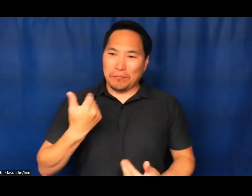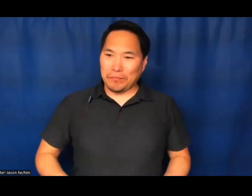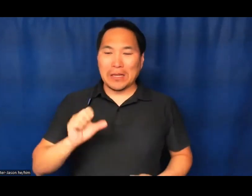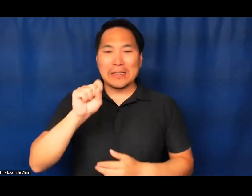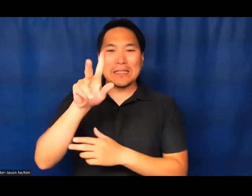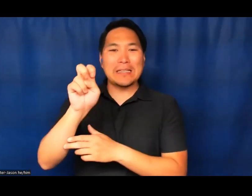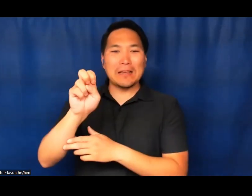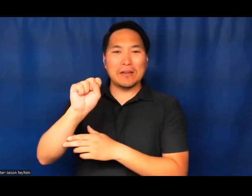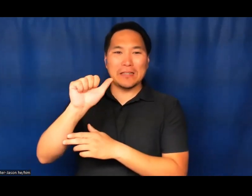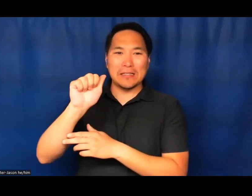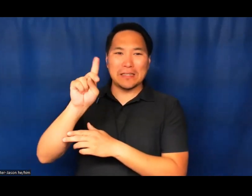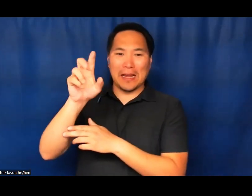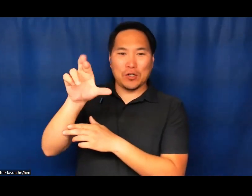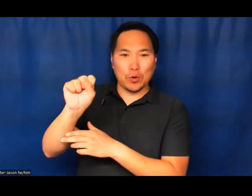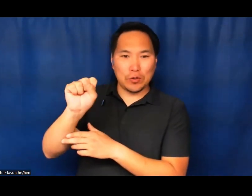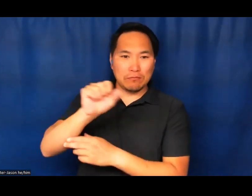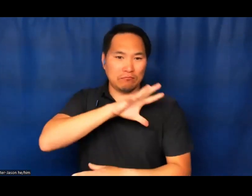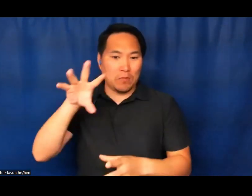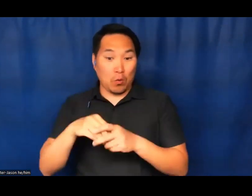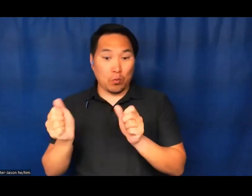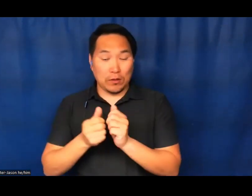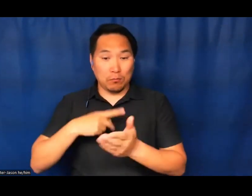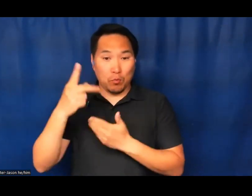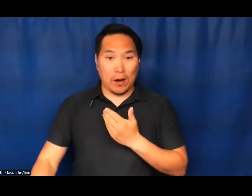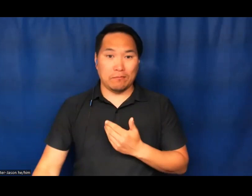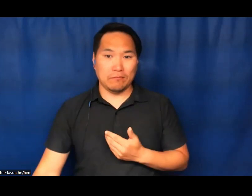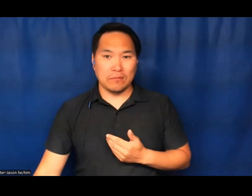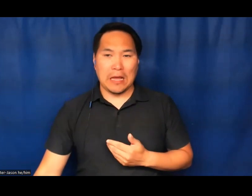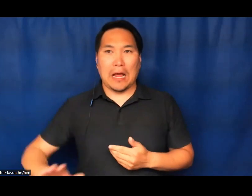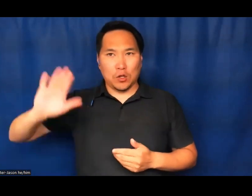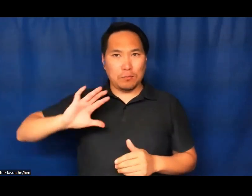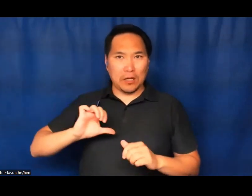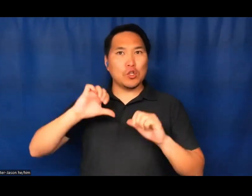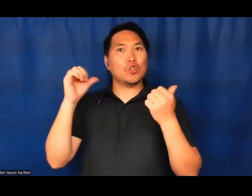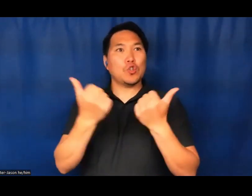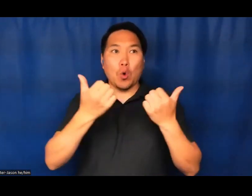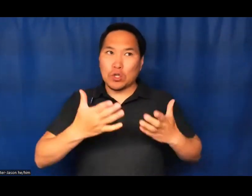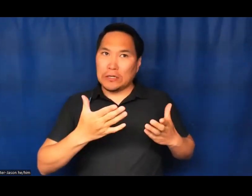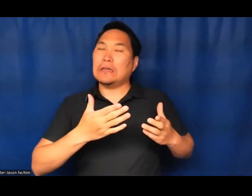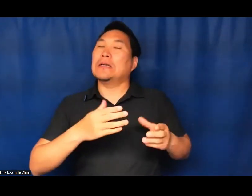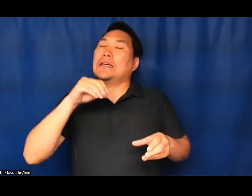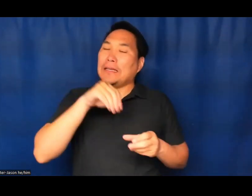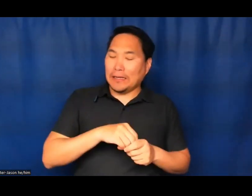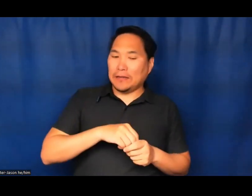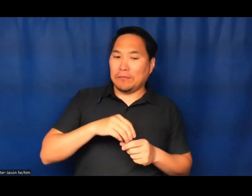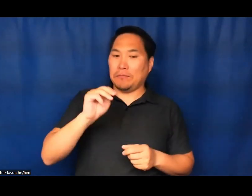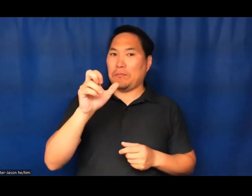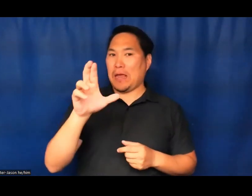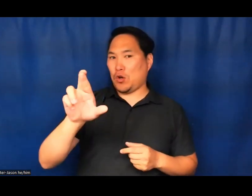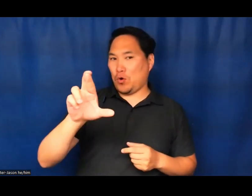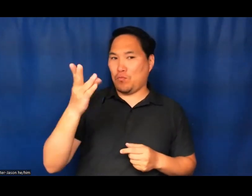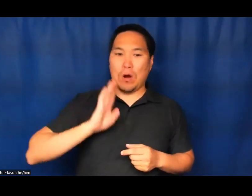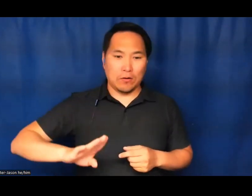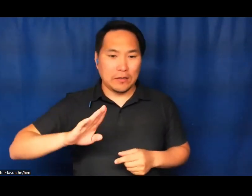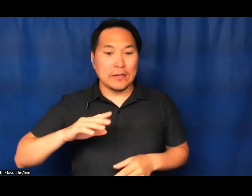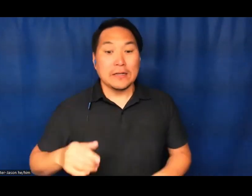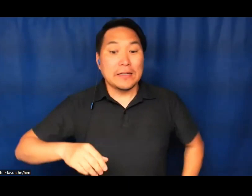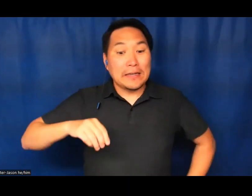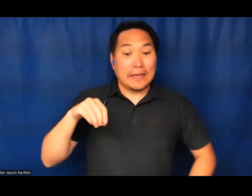I became affiliated with Mayer Brown and now I'm in law school of Bloomington and they're